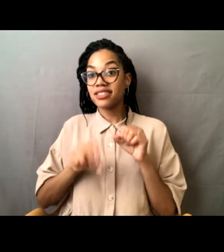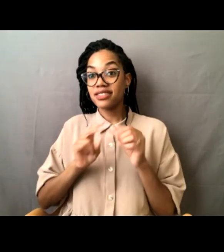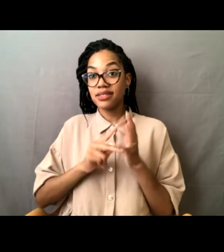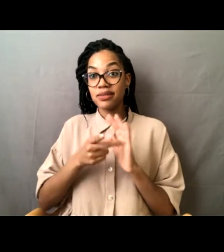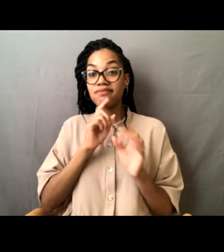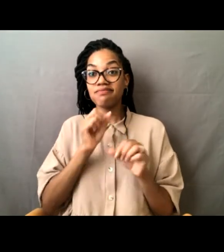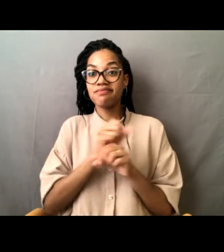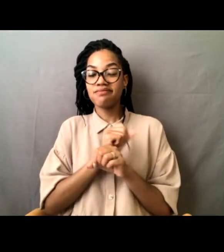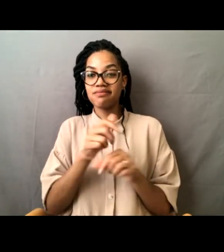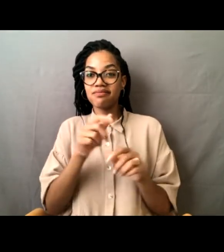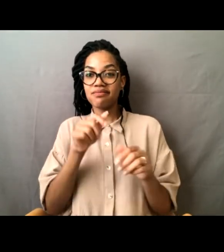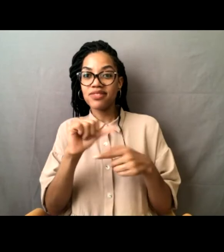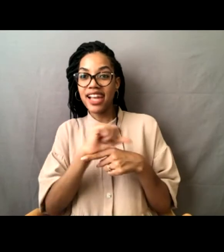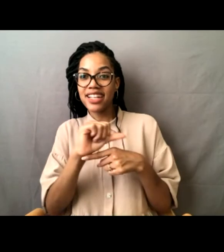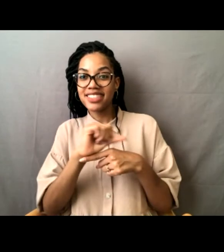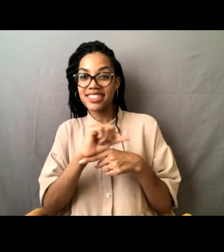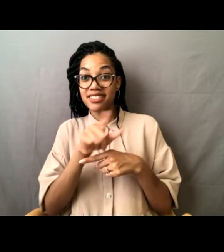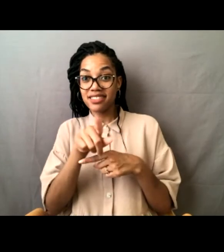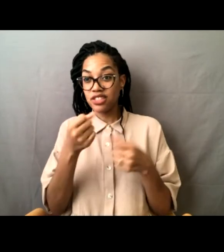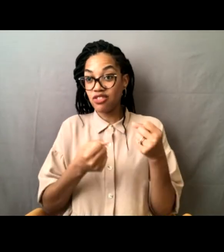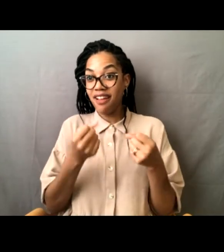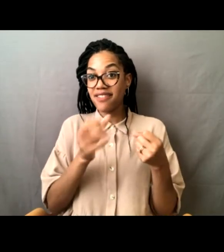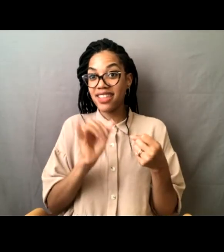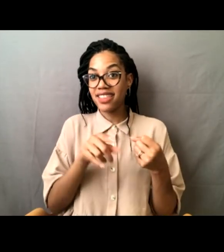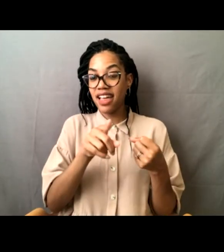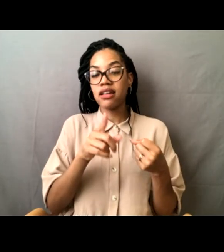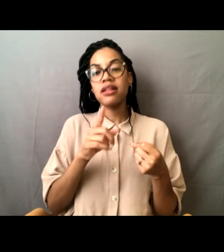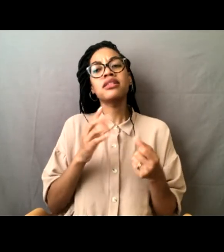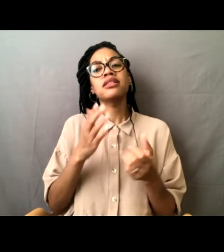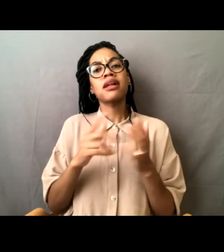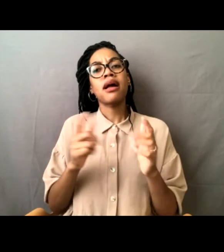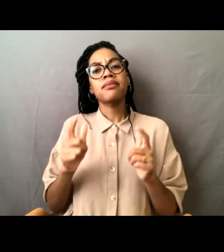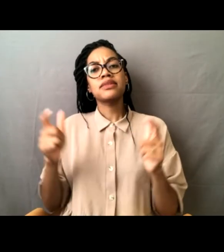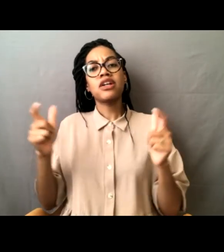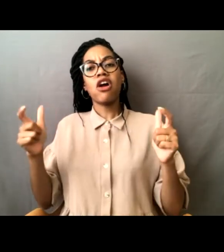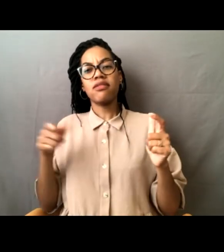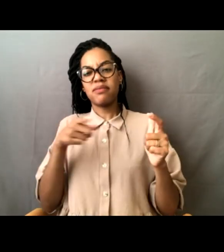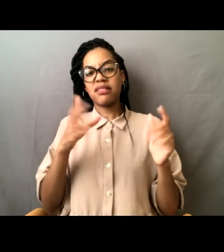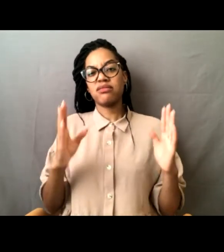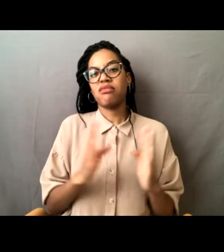This one is pretty little, but driving larger ROVs and automated vehicles